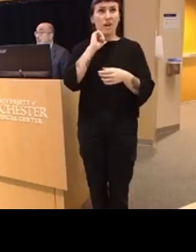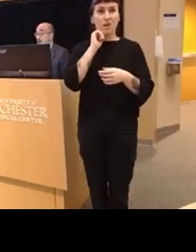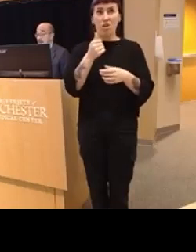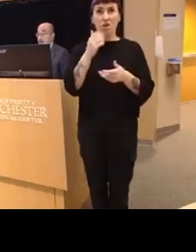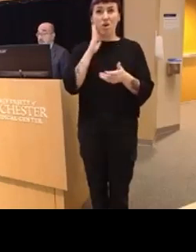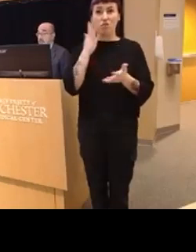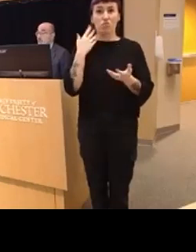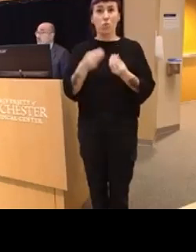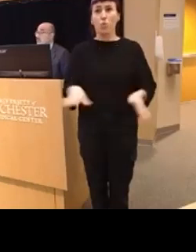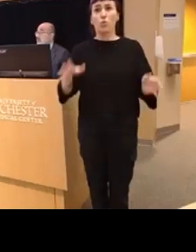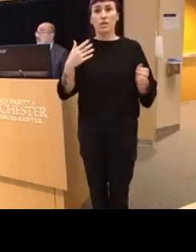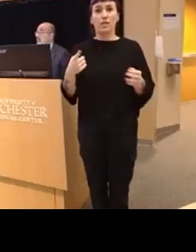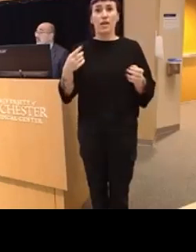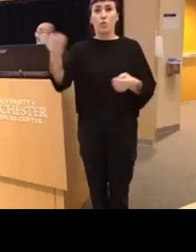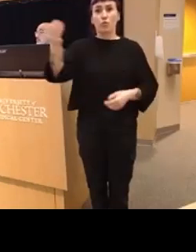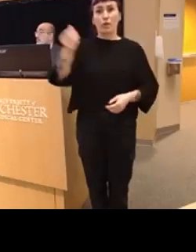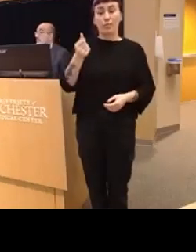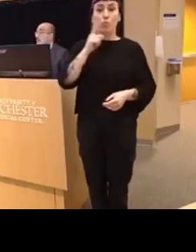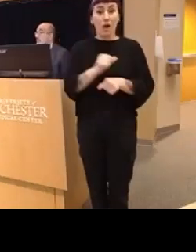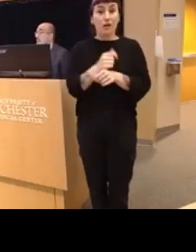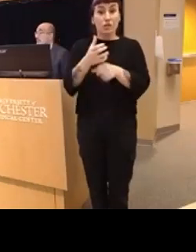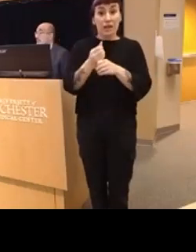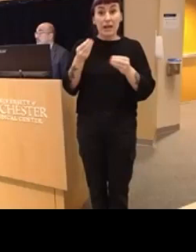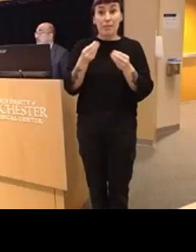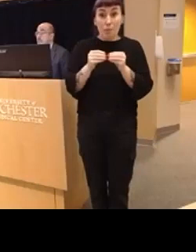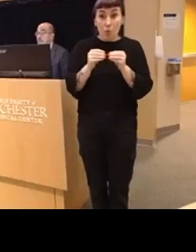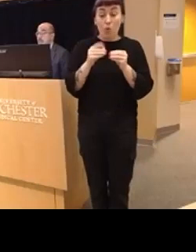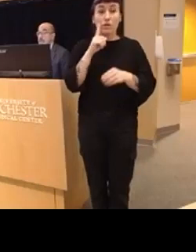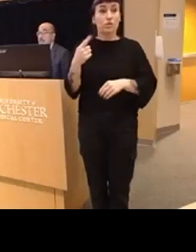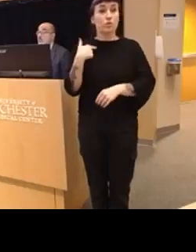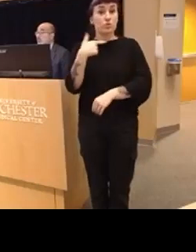more you know because we're able to do the injections efficiently if if needed and do